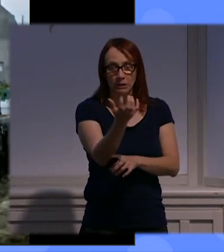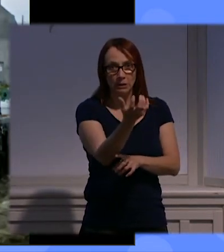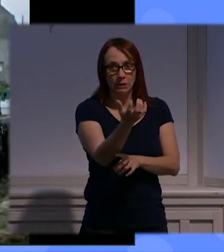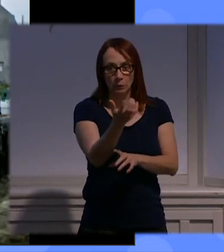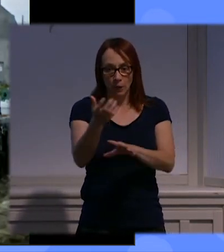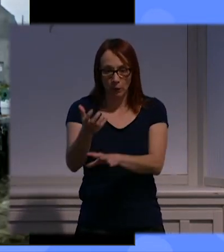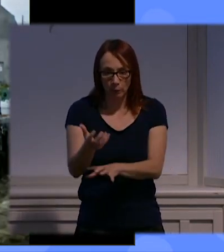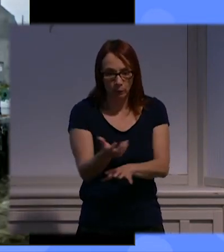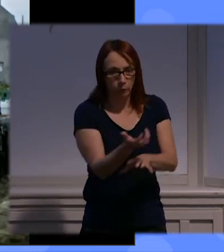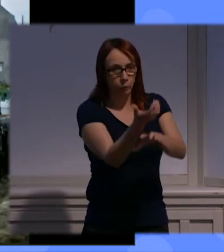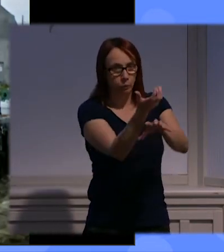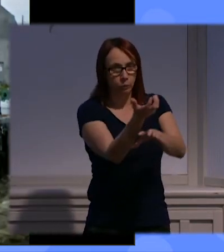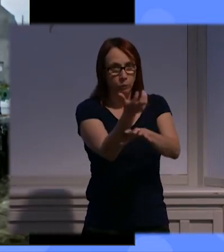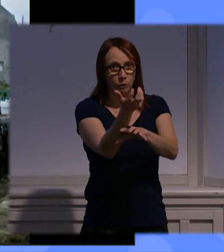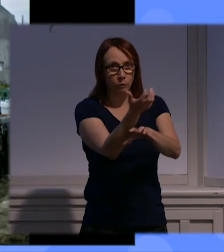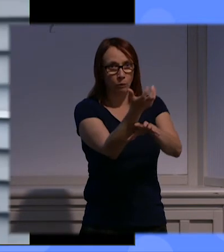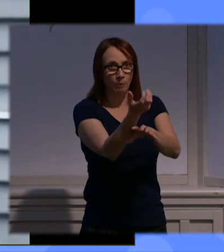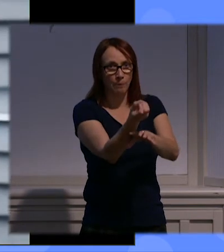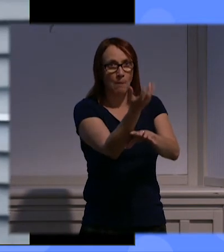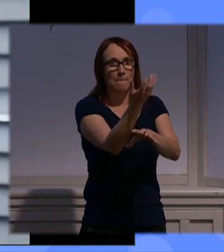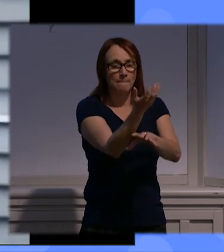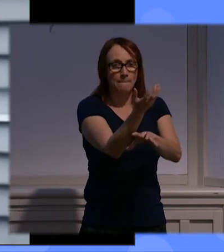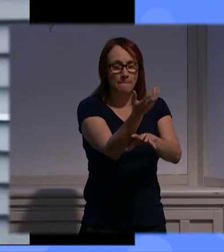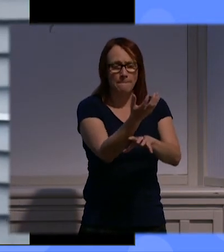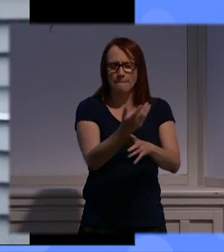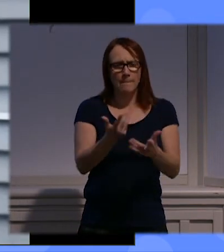the forks how do people understand climate change